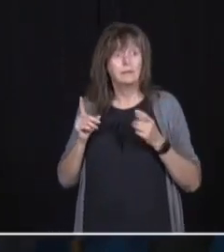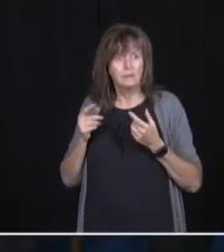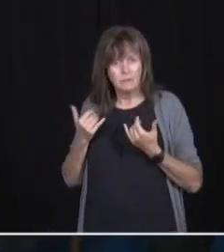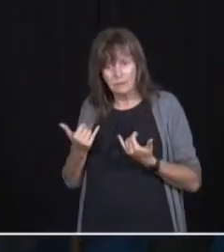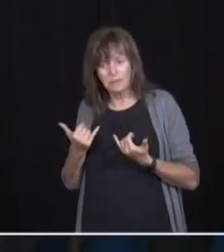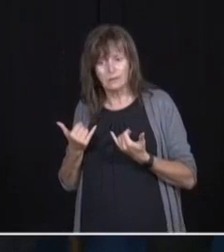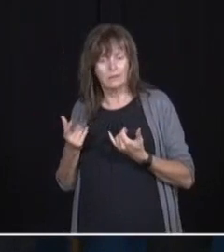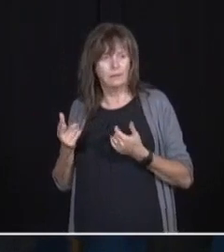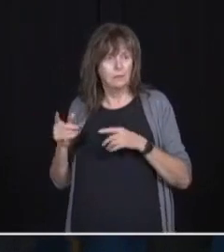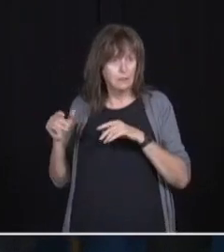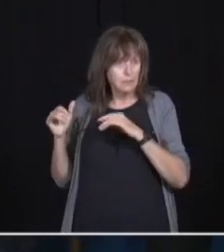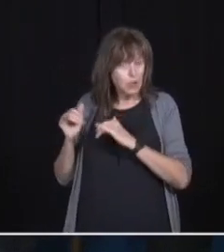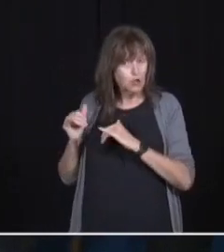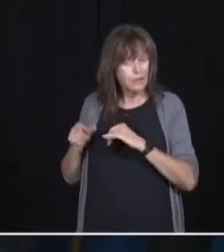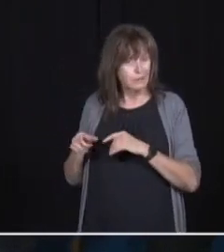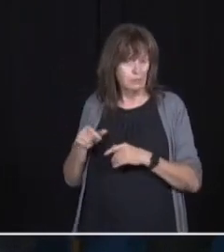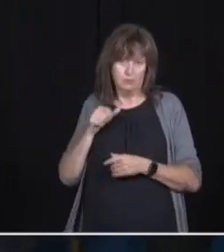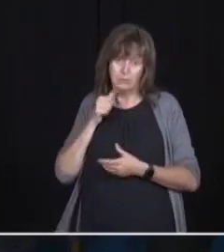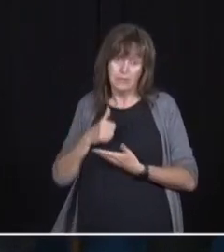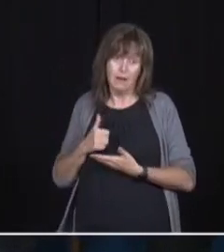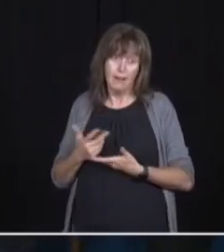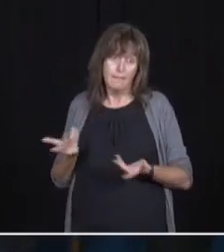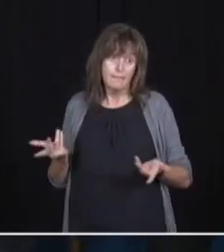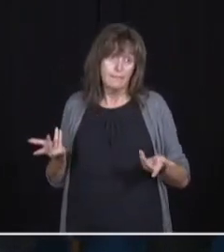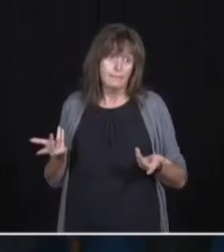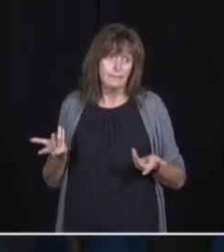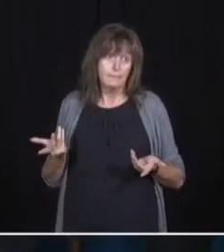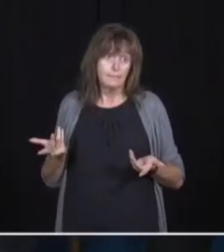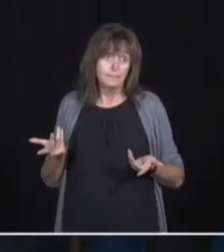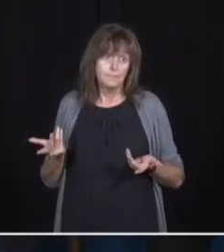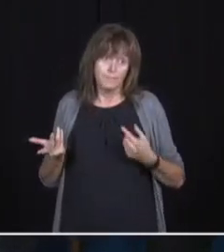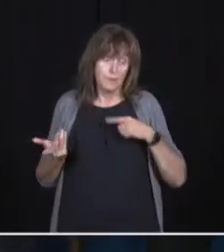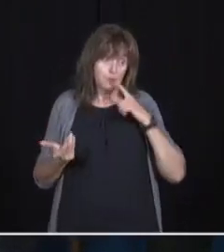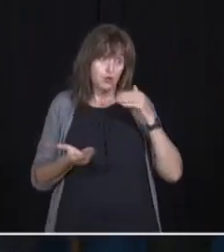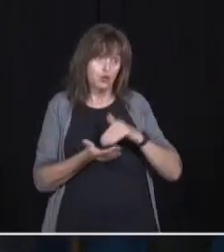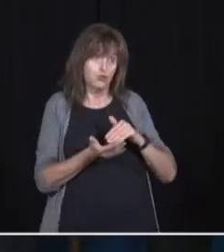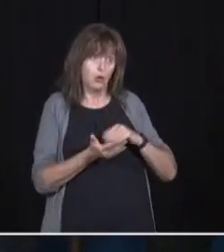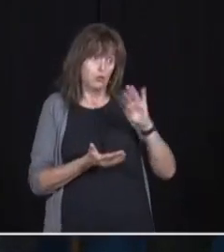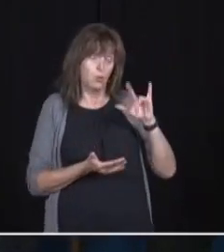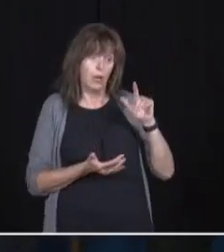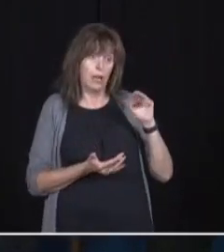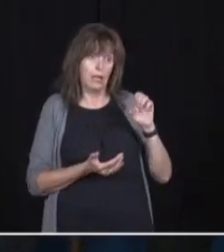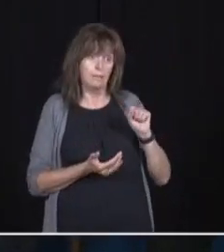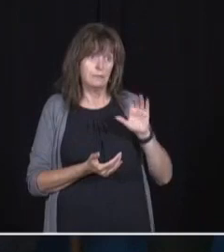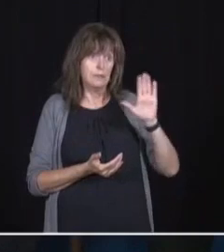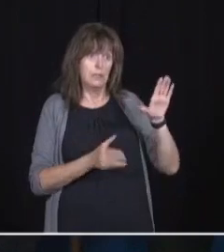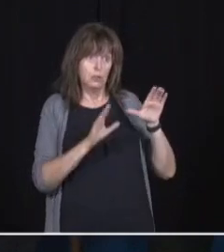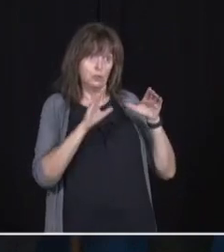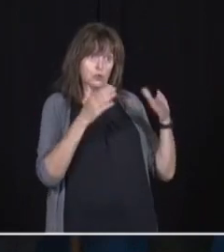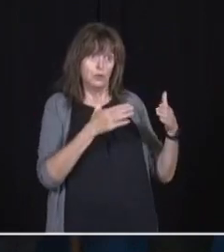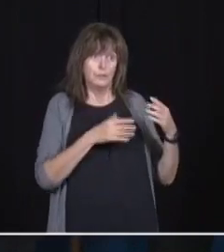But the situation with the parties in Brampton, doesn't help the situation. And that is something that I know Dr Williams